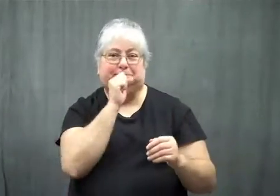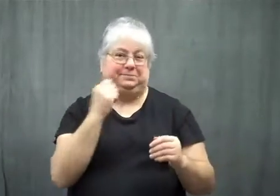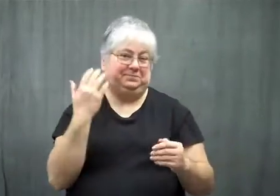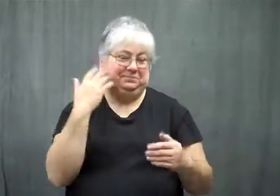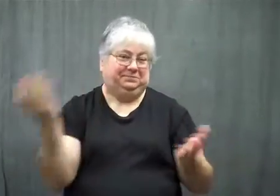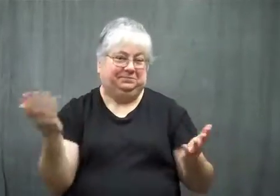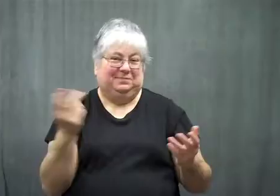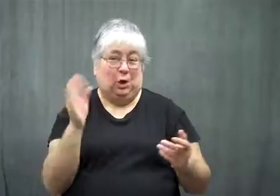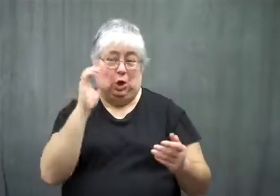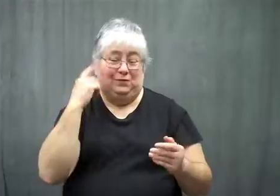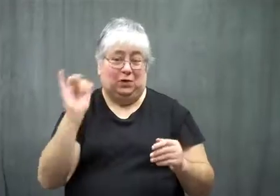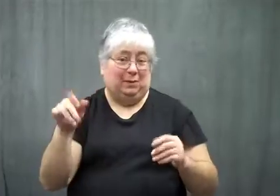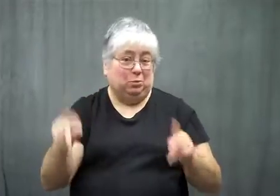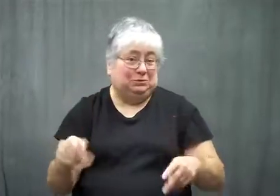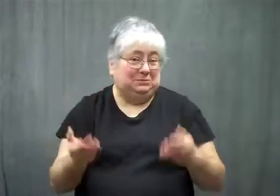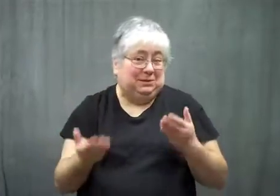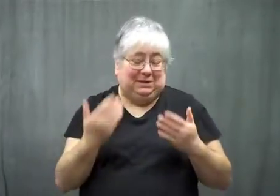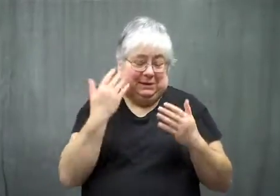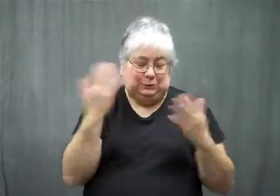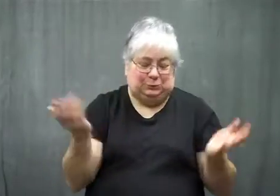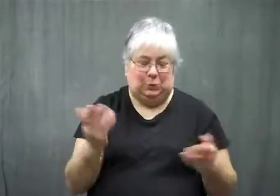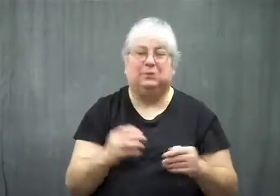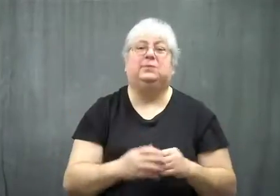they might even be looking for that person, I don't know.